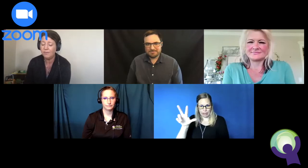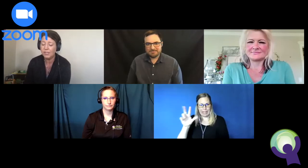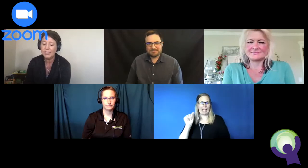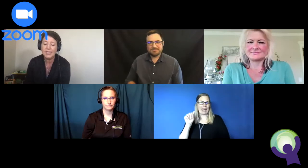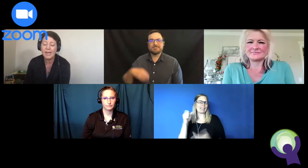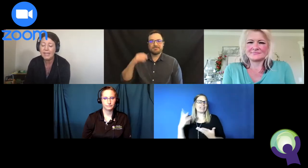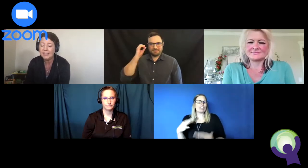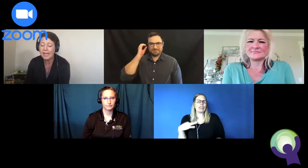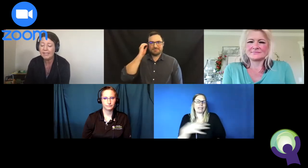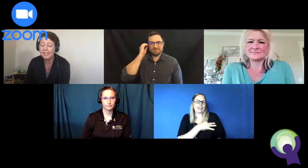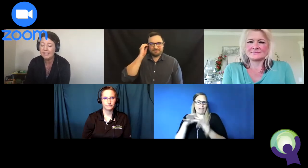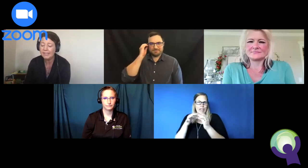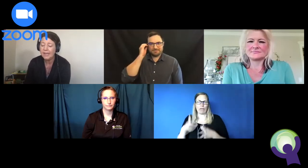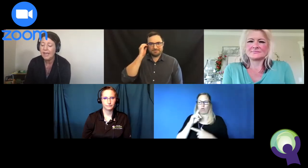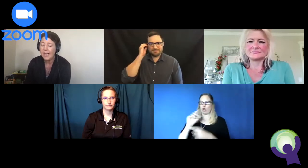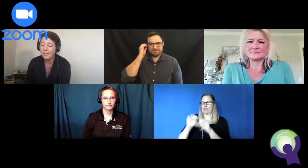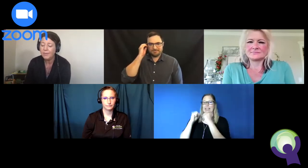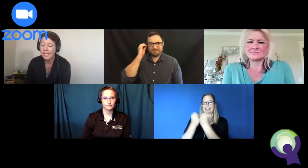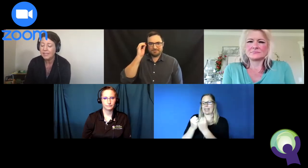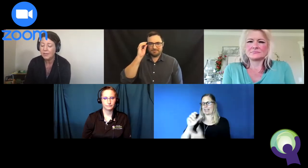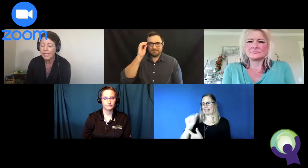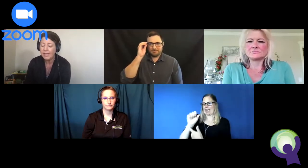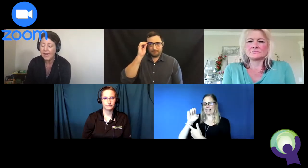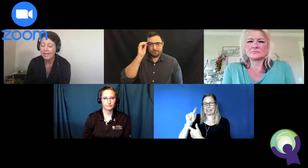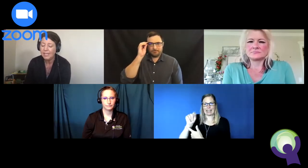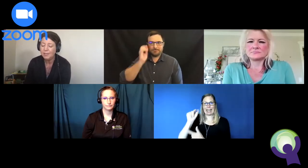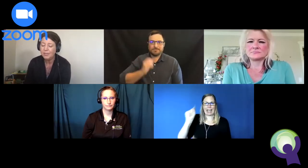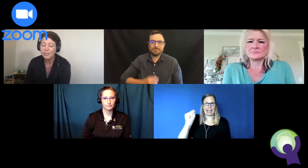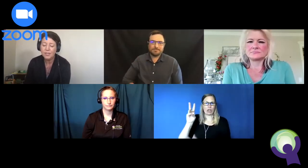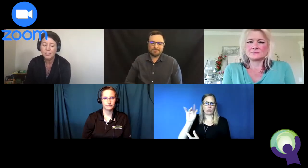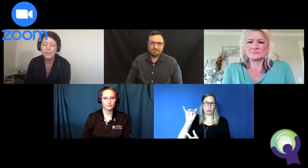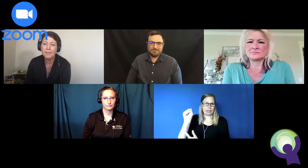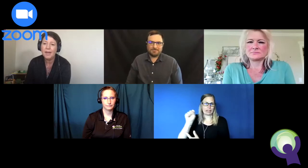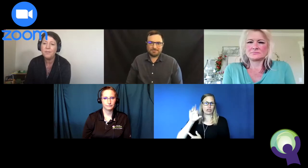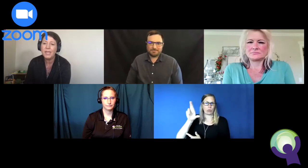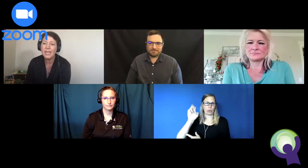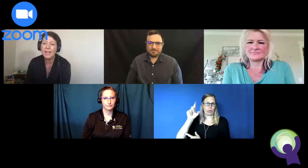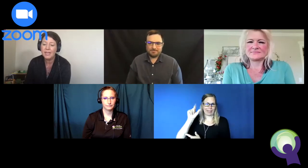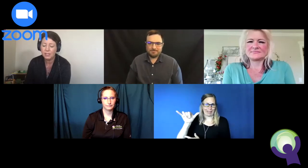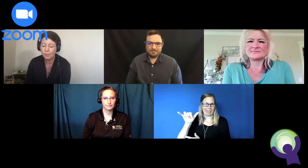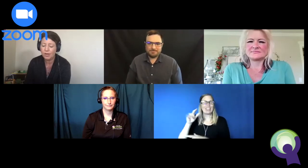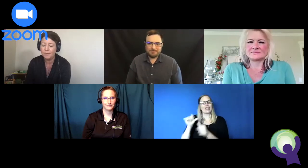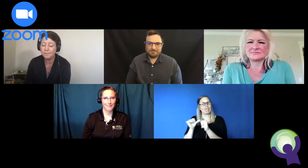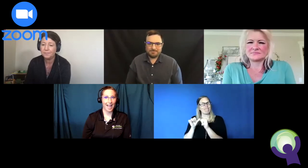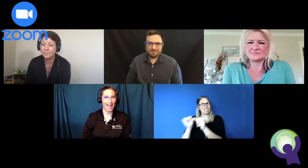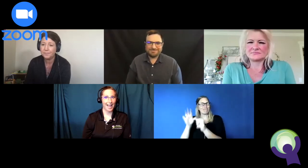for Society's Assets at the Wisconsin Relay to pursue her dream of being an interpreter.